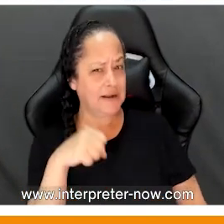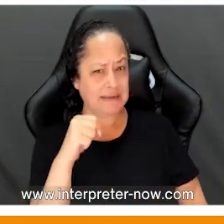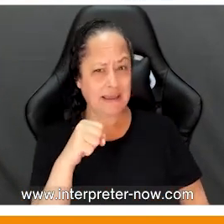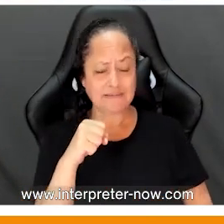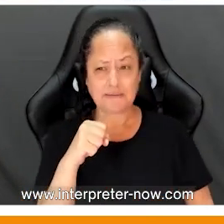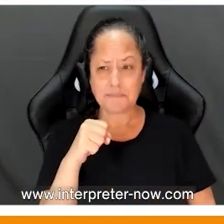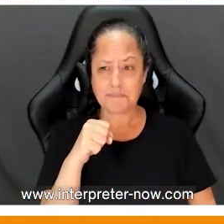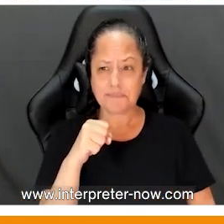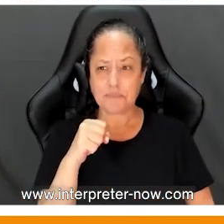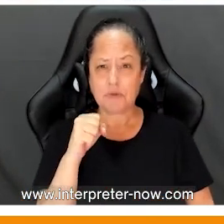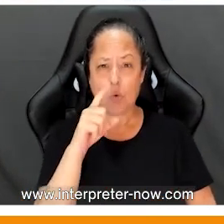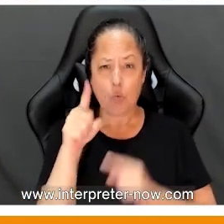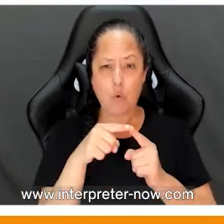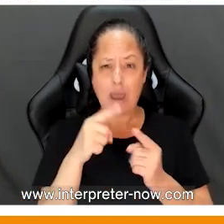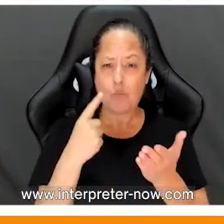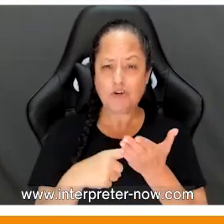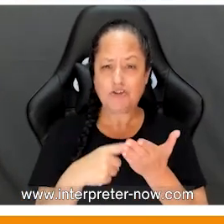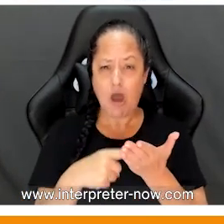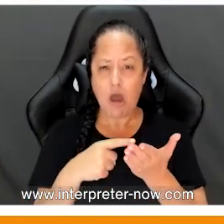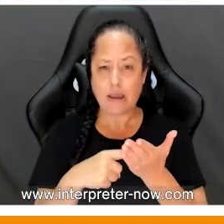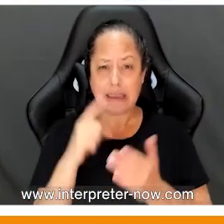Yeah.